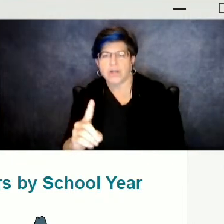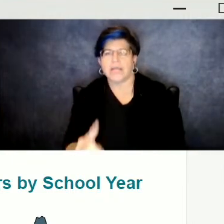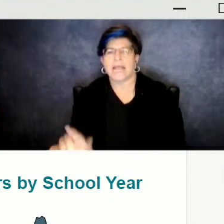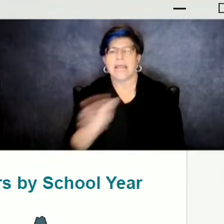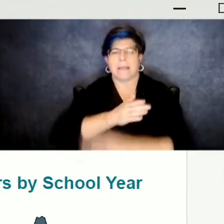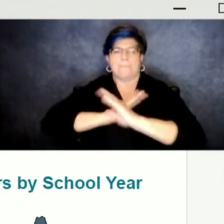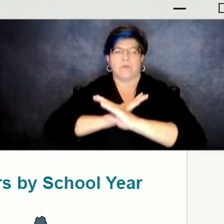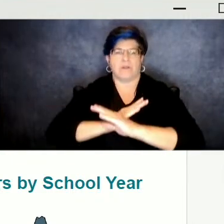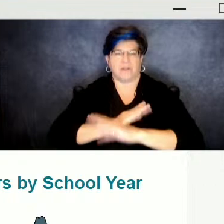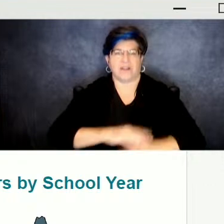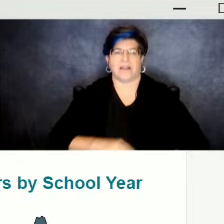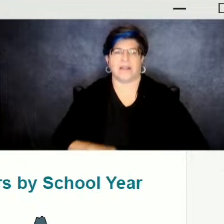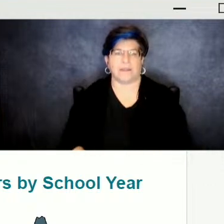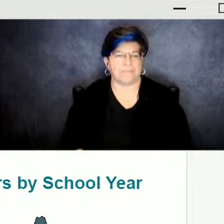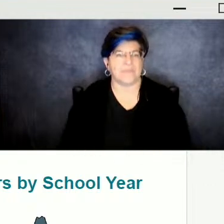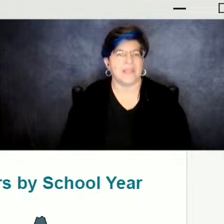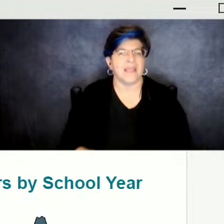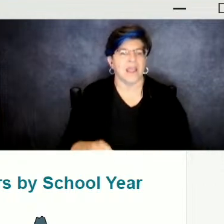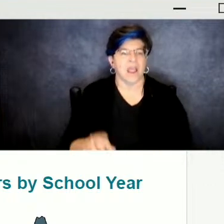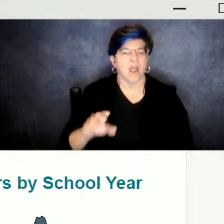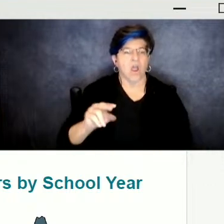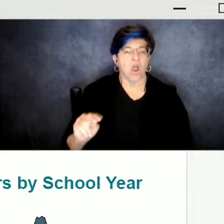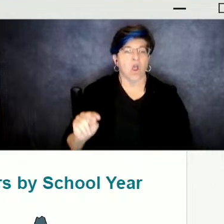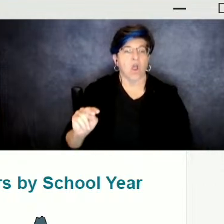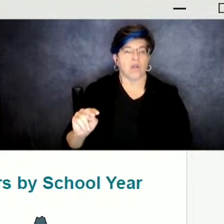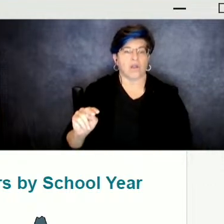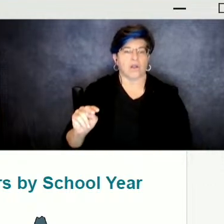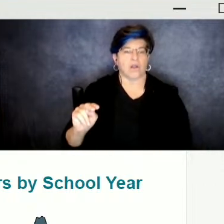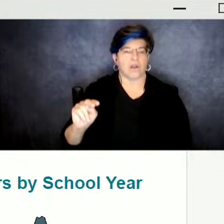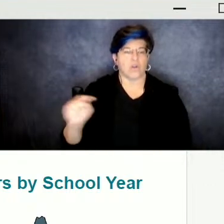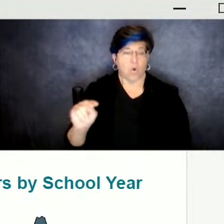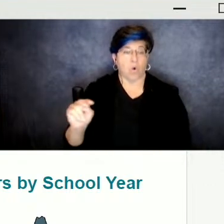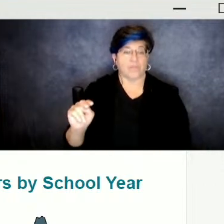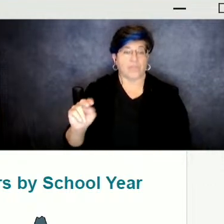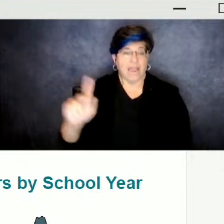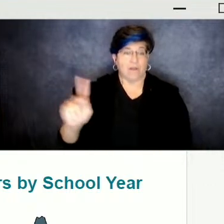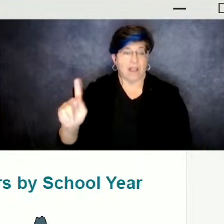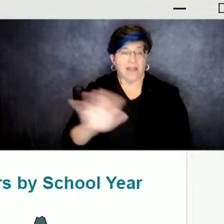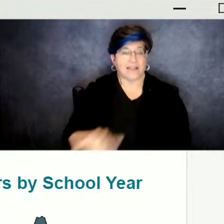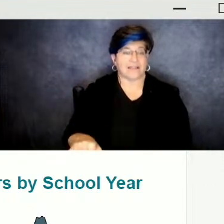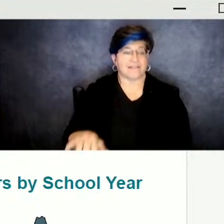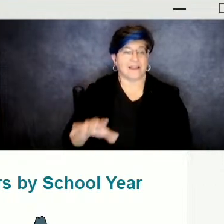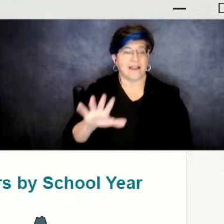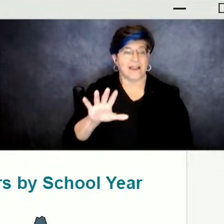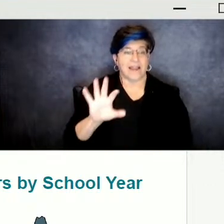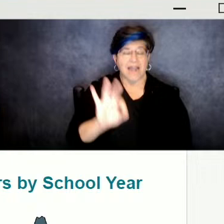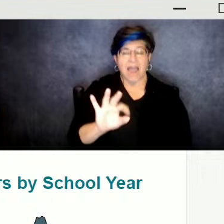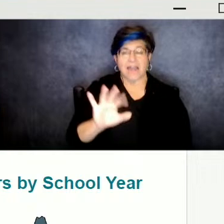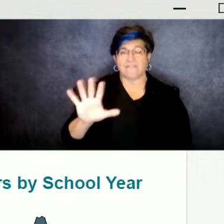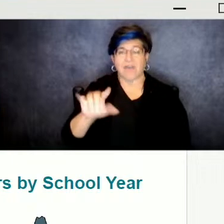IMMUNITY WHICH IS ABOUT 95%